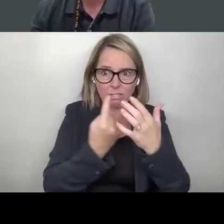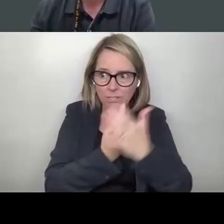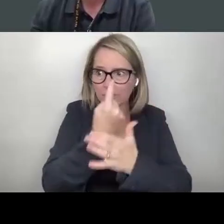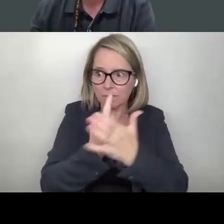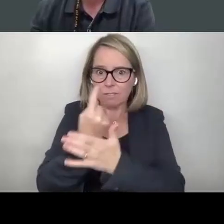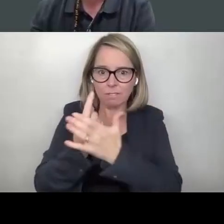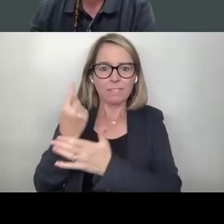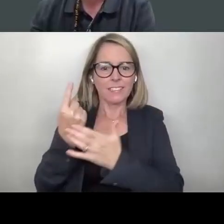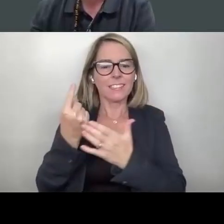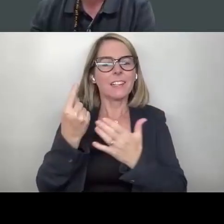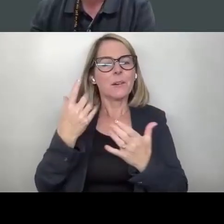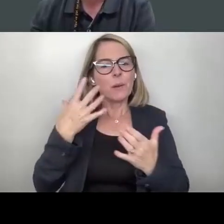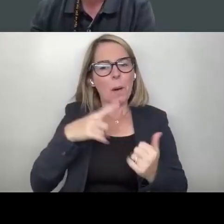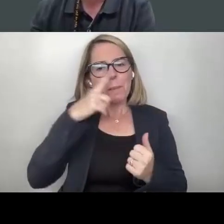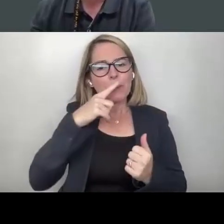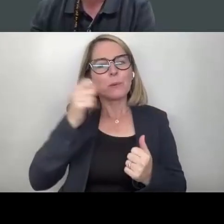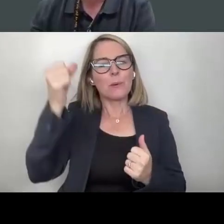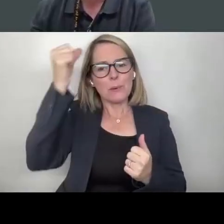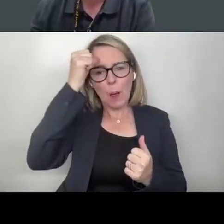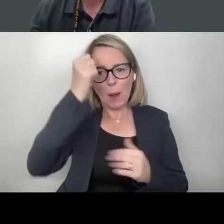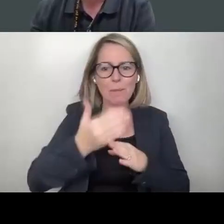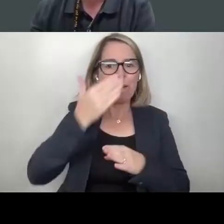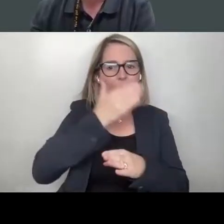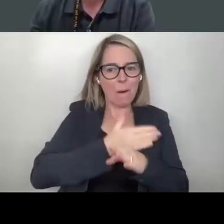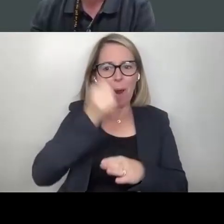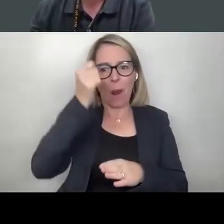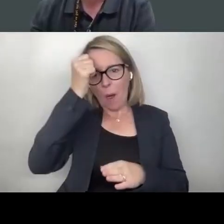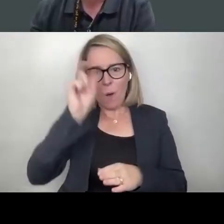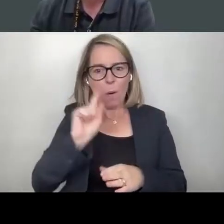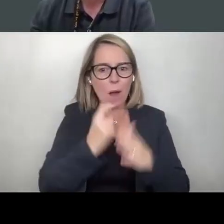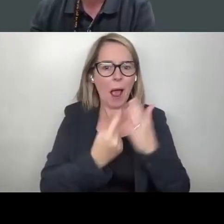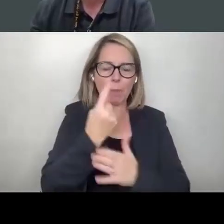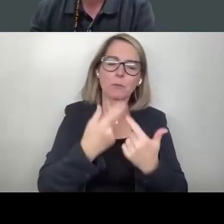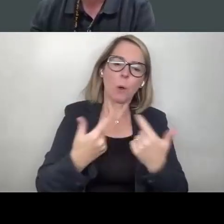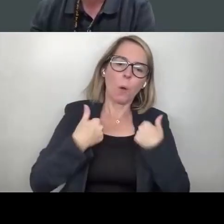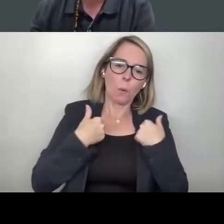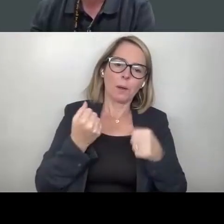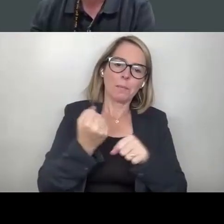know what's going to happen when they come in. And that's why we made the video the way we did. So,